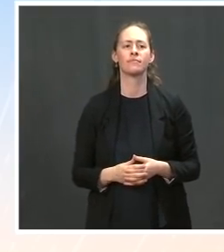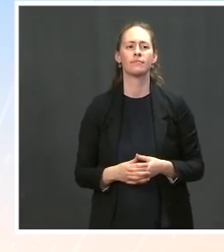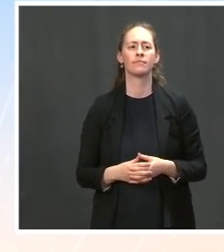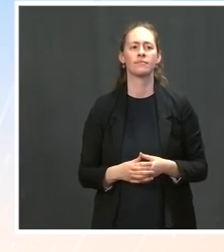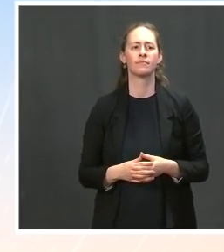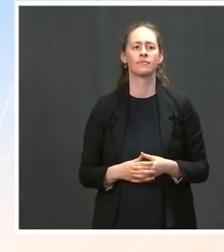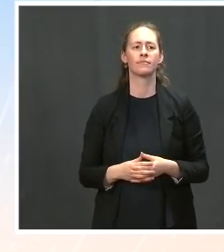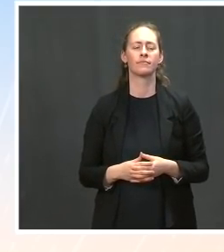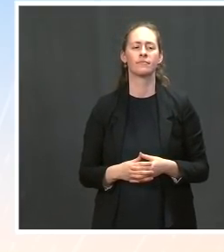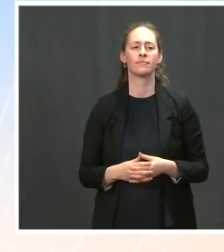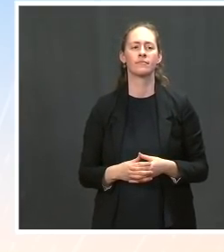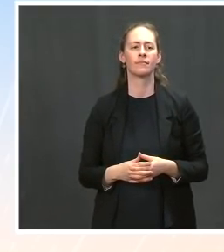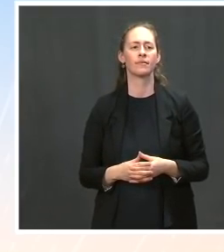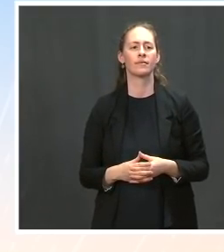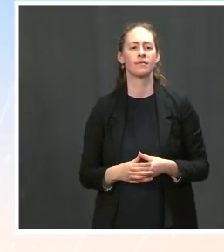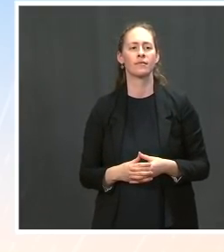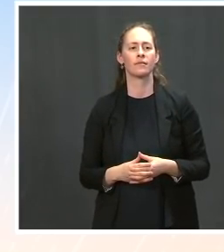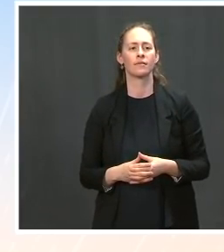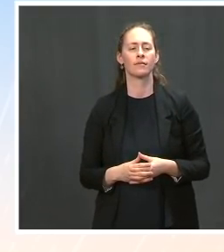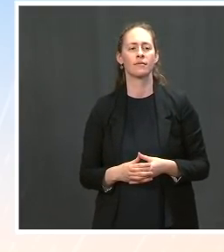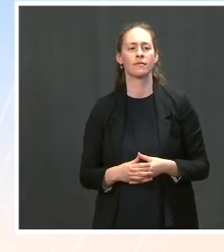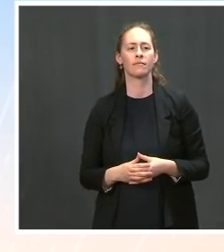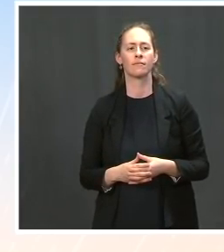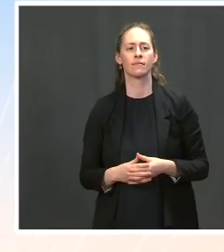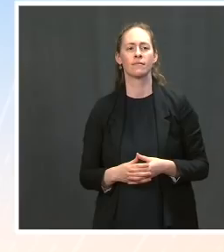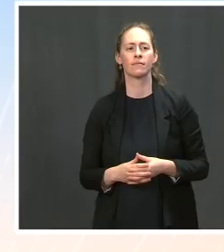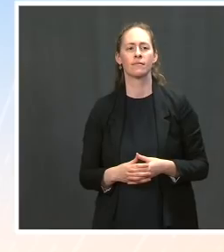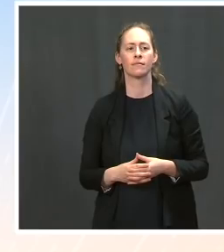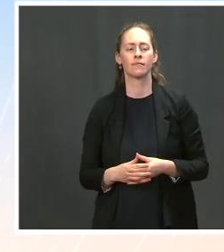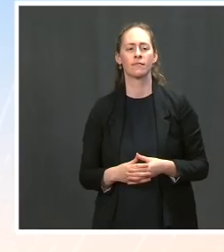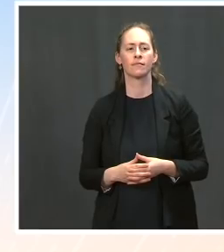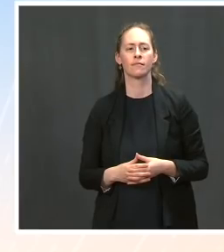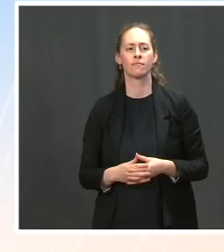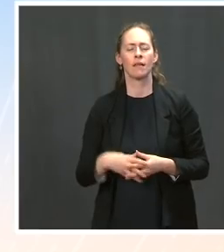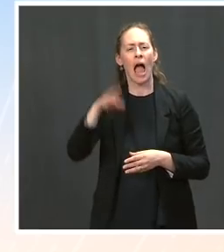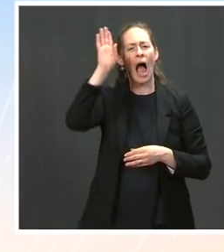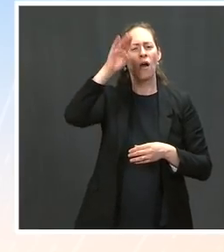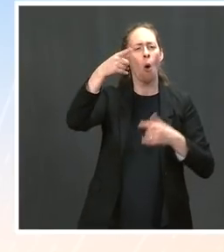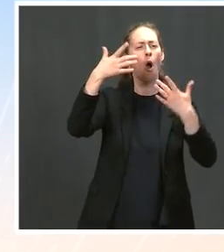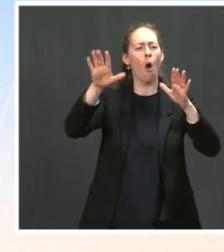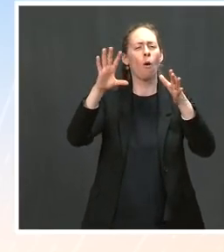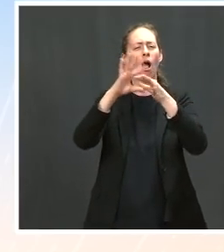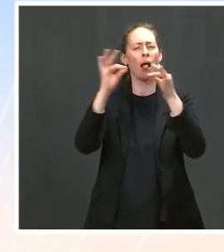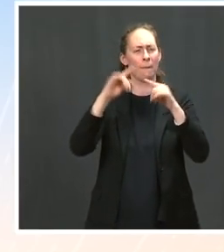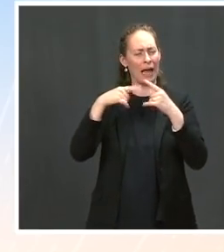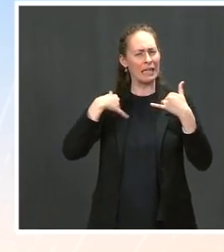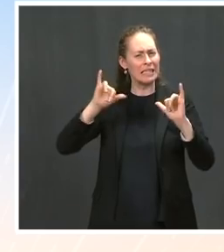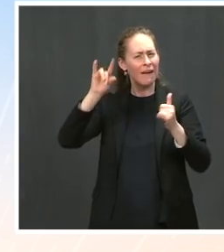answered the question about why, but I'm -- I'm confused about why you won't clarify what the President said about the praying that the verdict